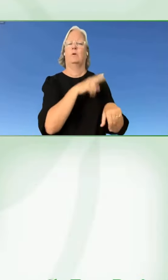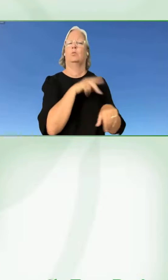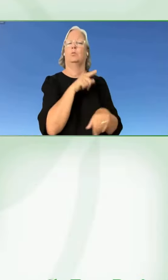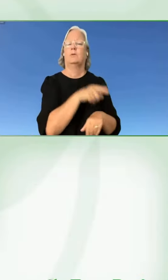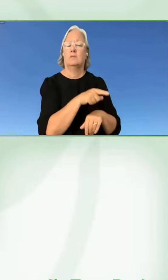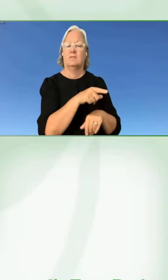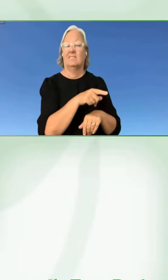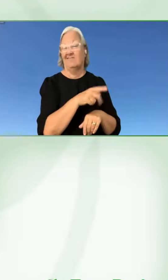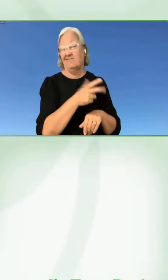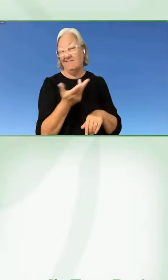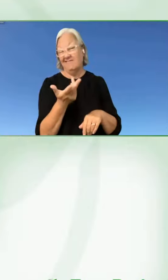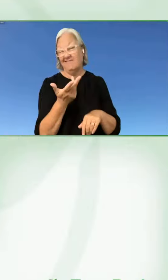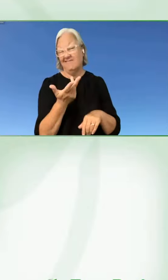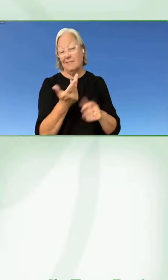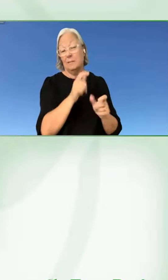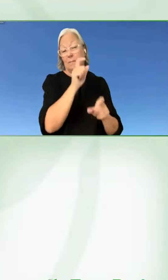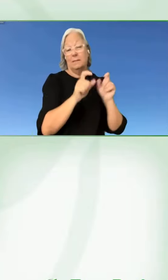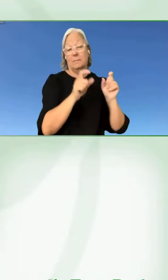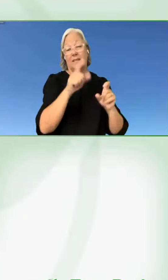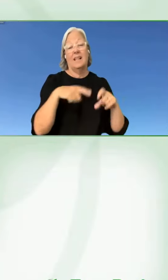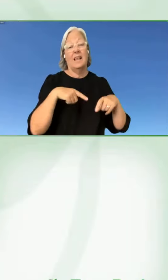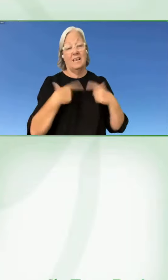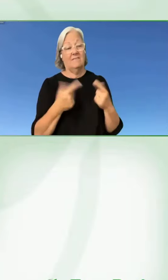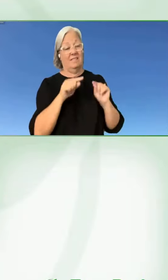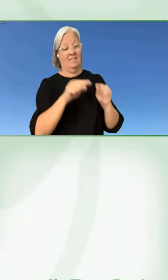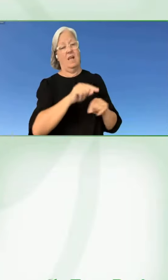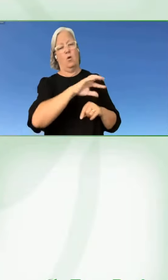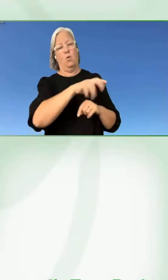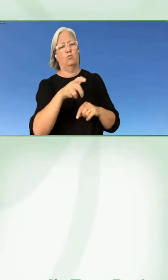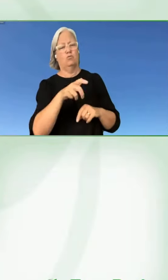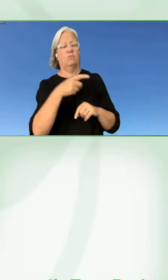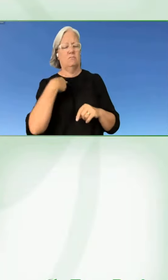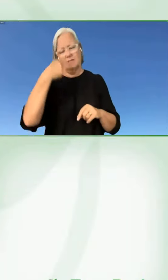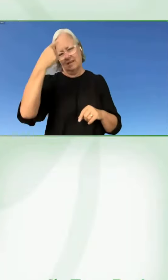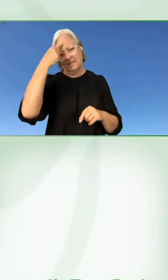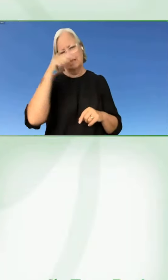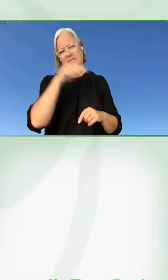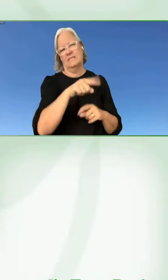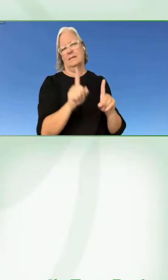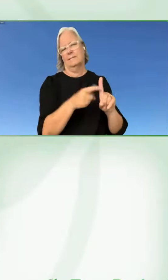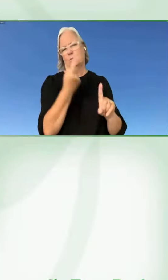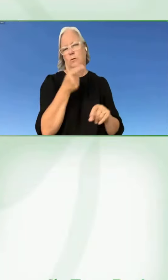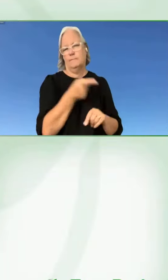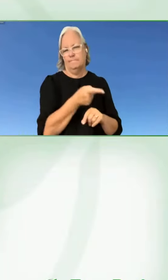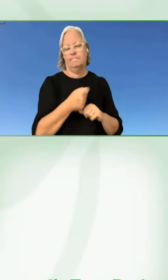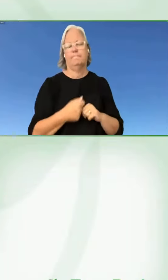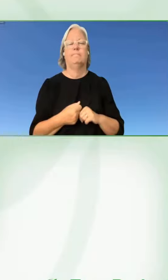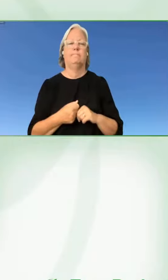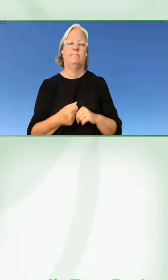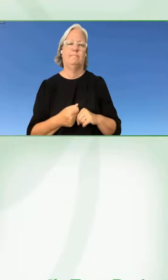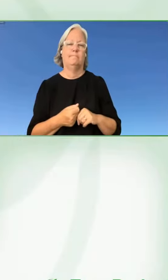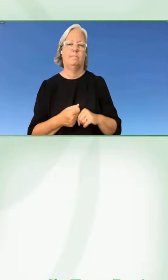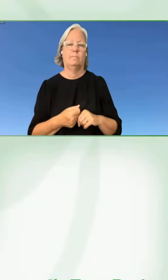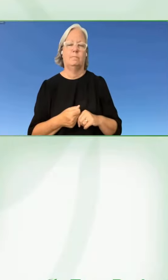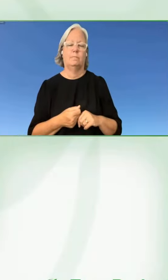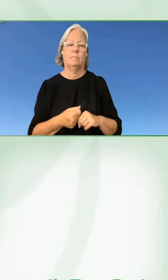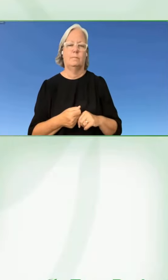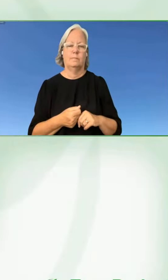But now, it is concentrated for Austria and Germany.